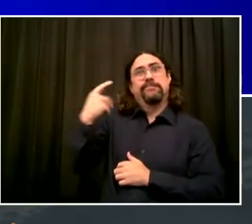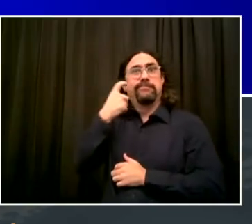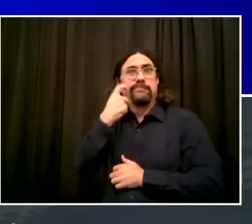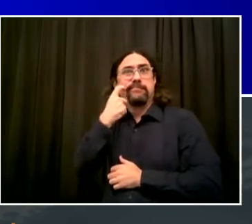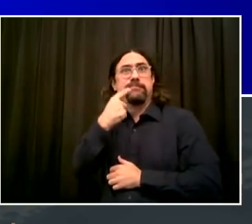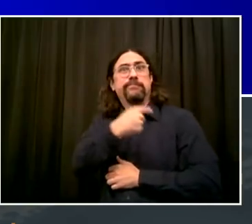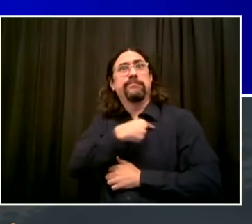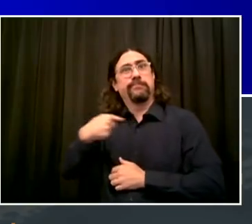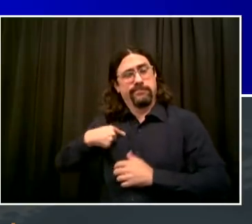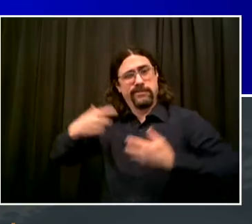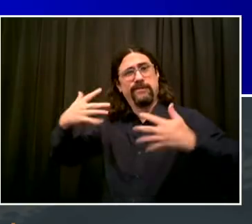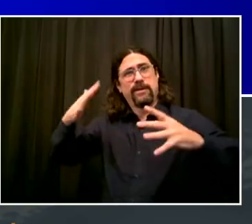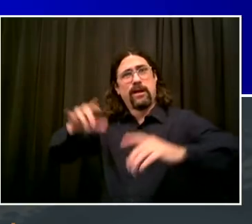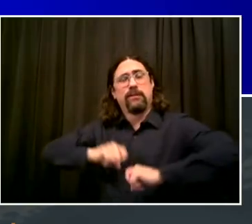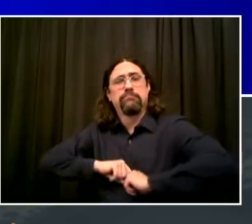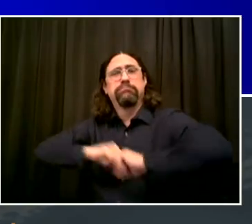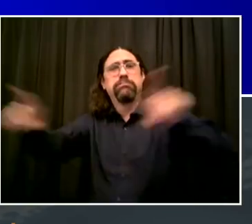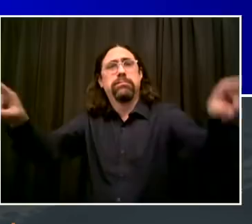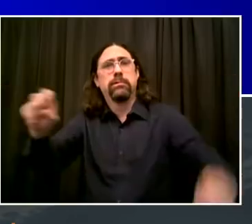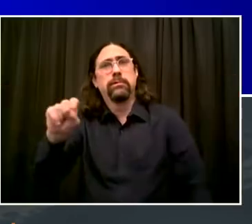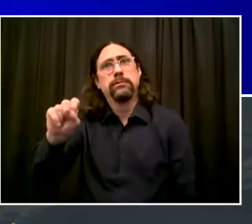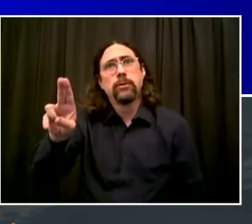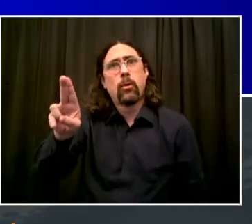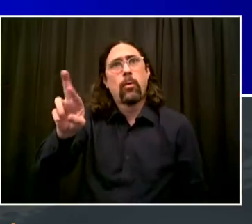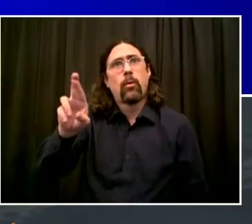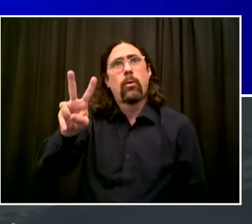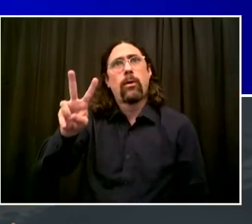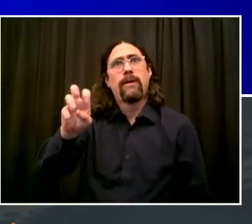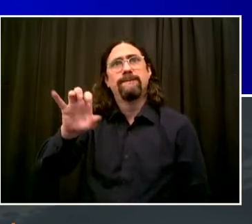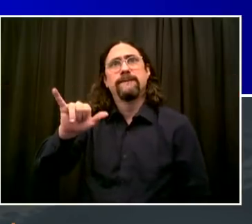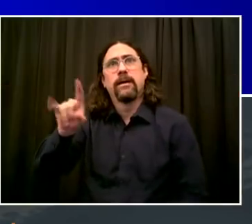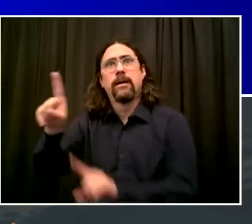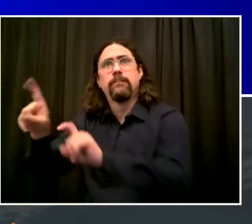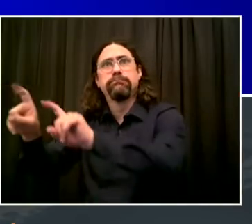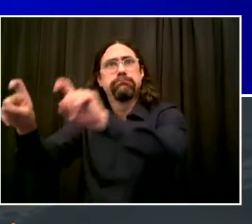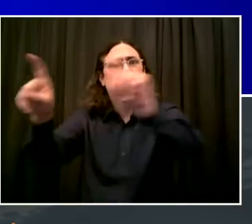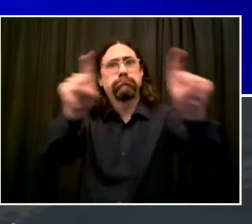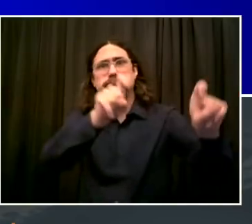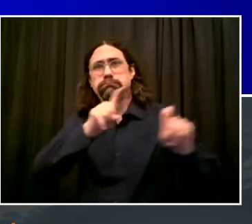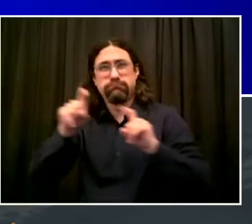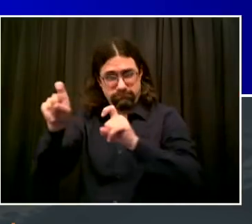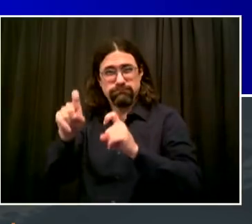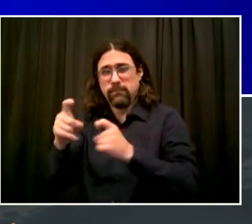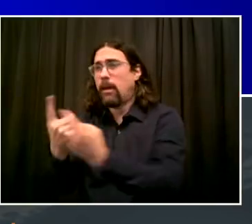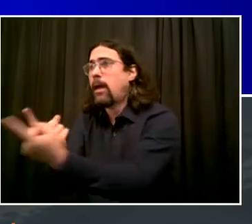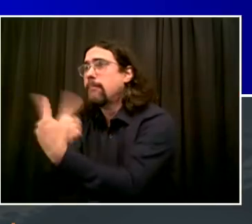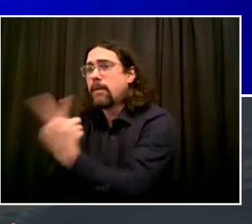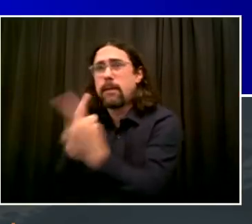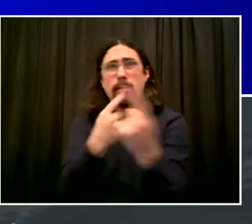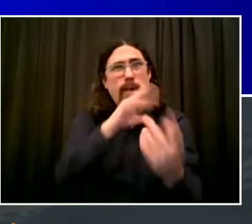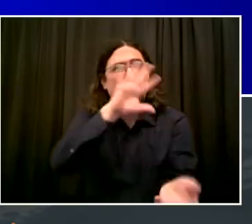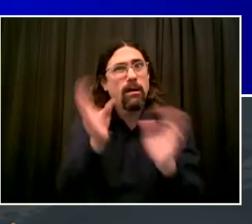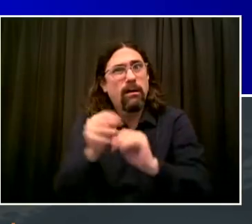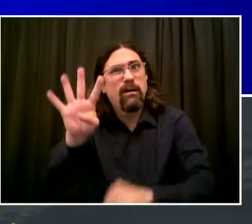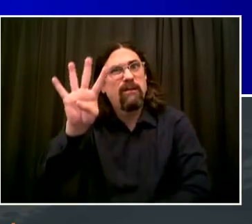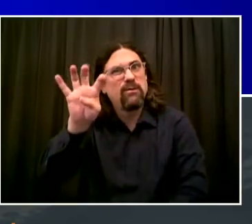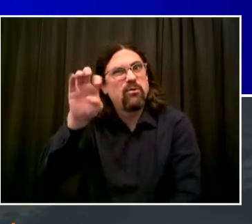SURVEYS IT'S EVER BEEN CONDUCTED, 400,000 PEOPLE, PARENTS FROM ALL